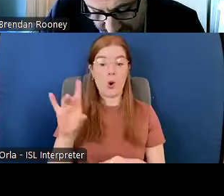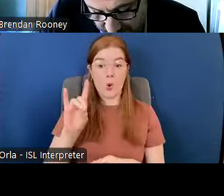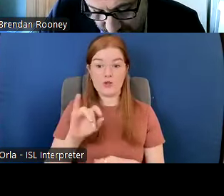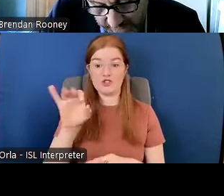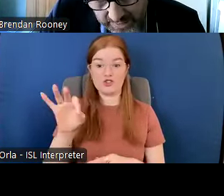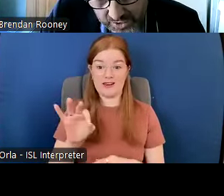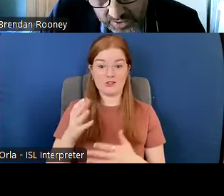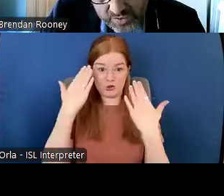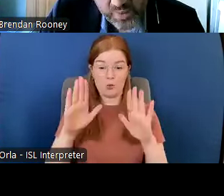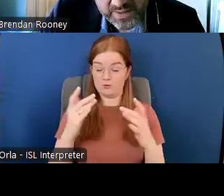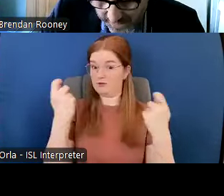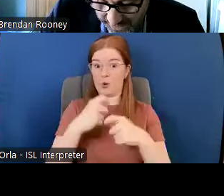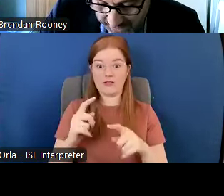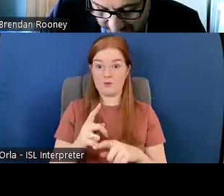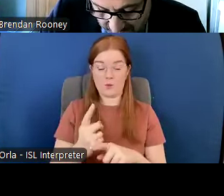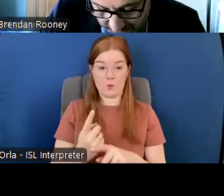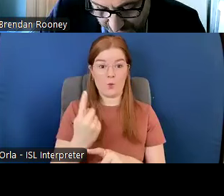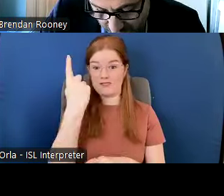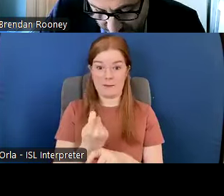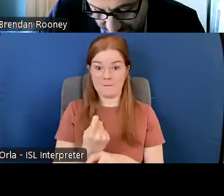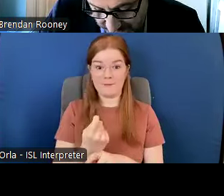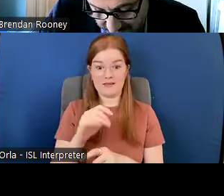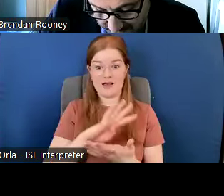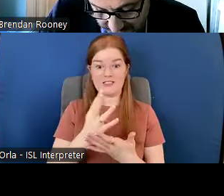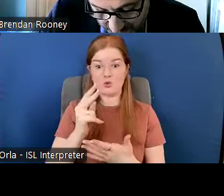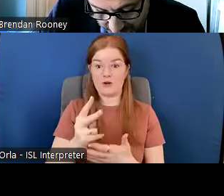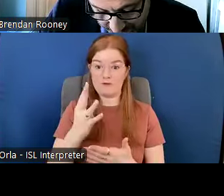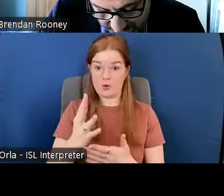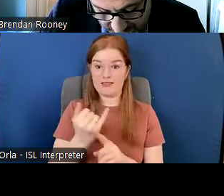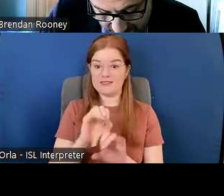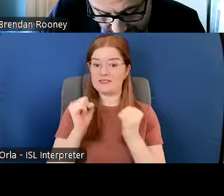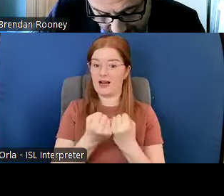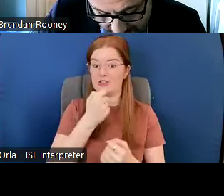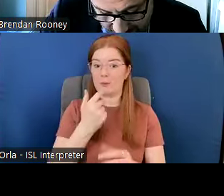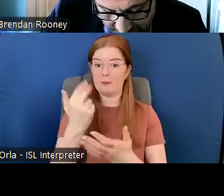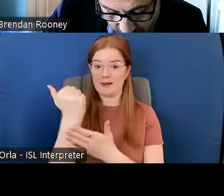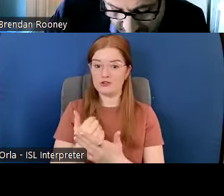exhibited jointly just once in 1924 at the Society of Dublin Painters. They both